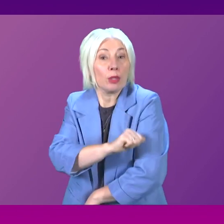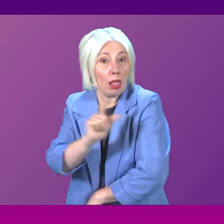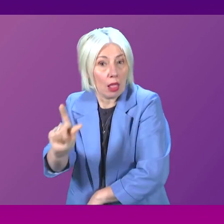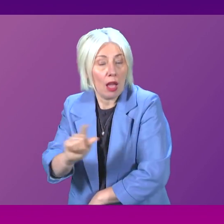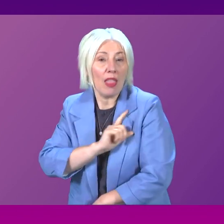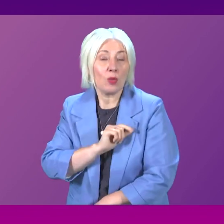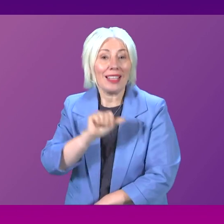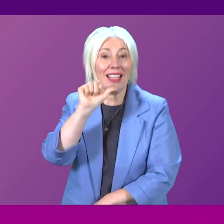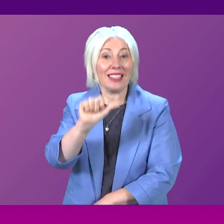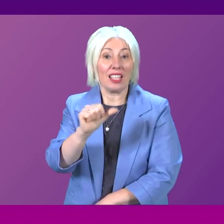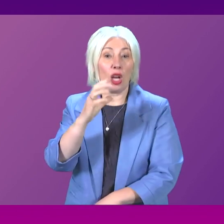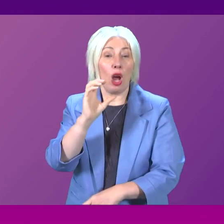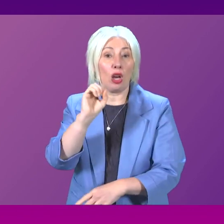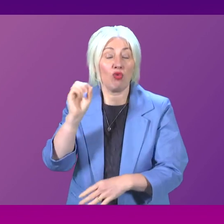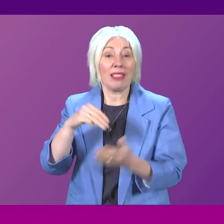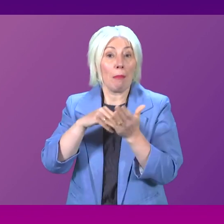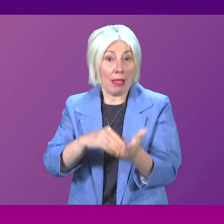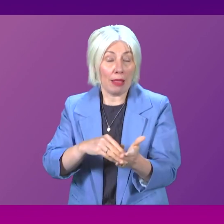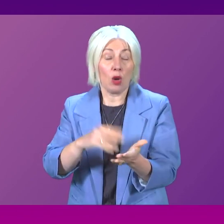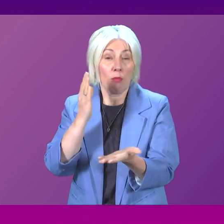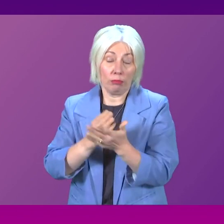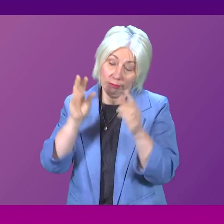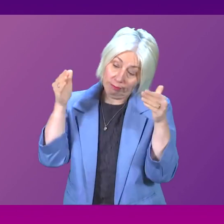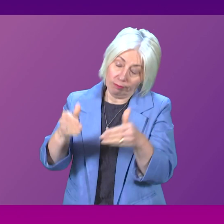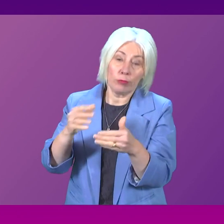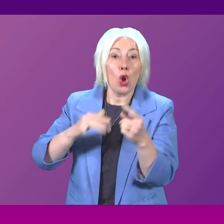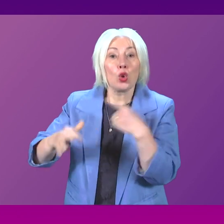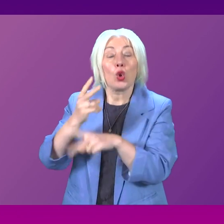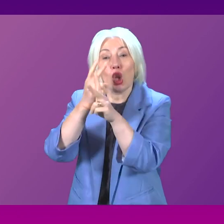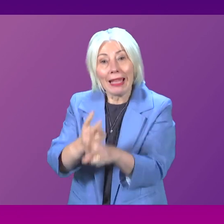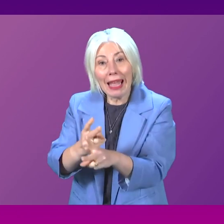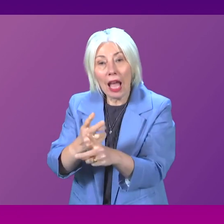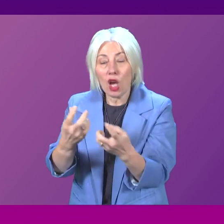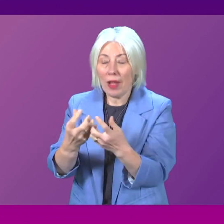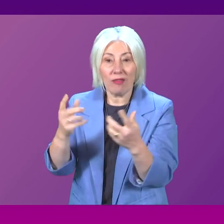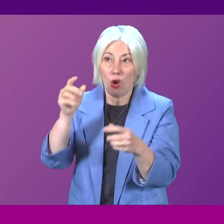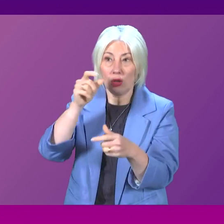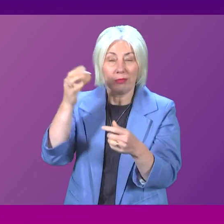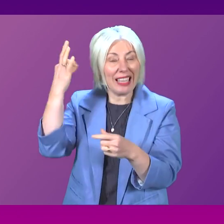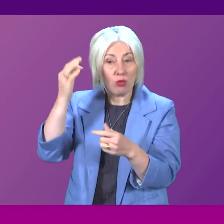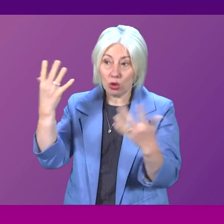million winter plan includes a focus on social care and actions to encourage integration authorities to help to alleviate delays.